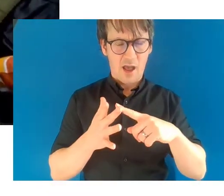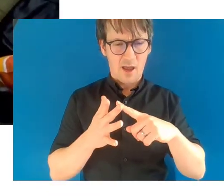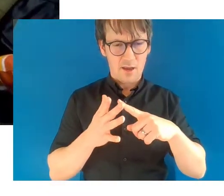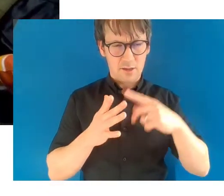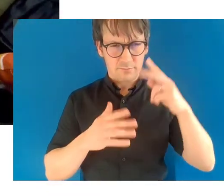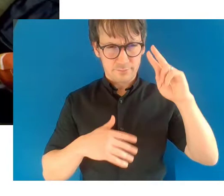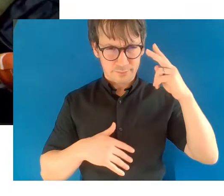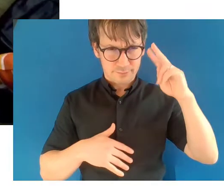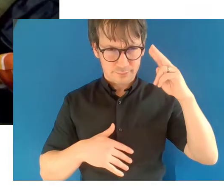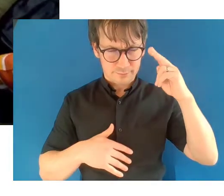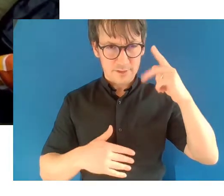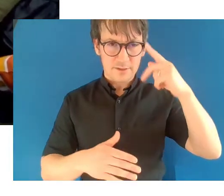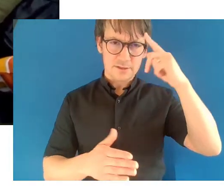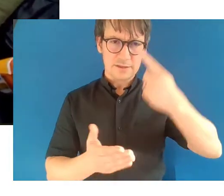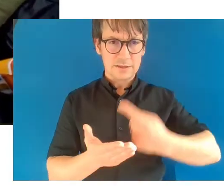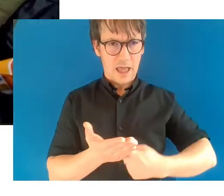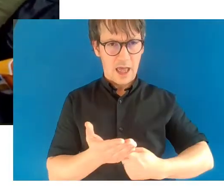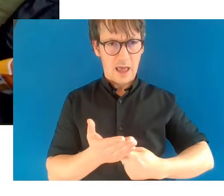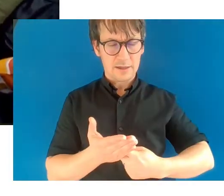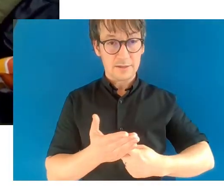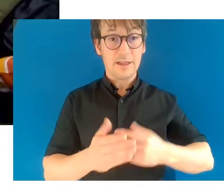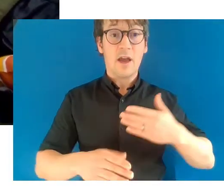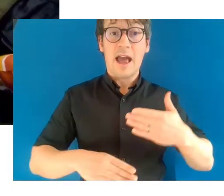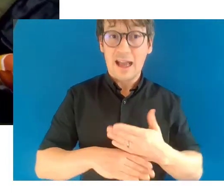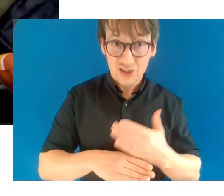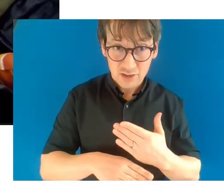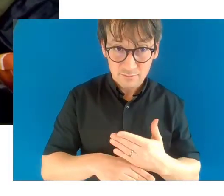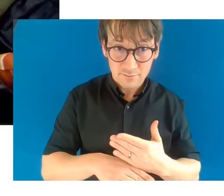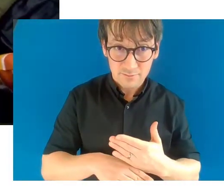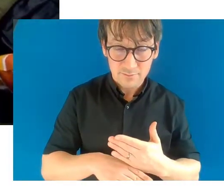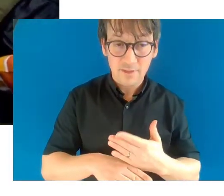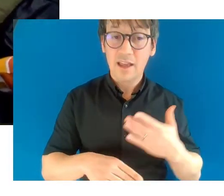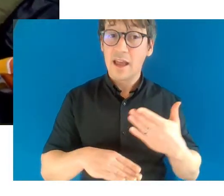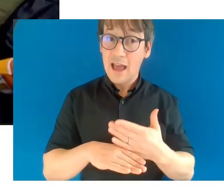then make a decision on what to do next. Then it takes an action.